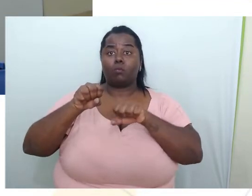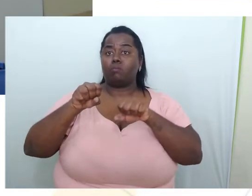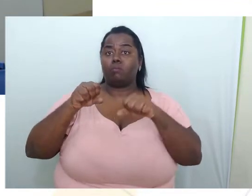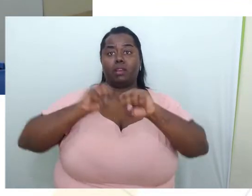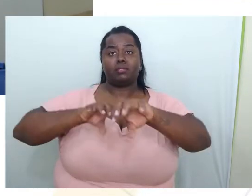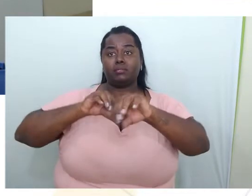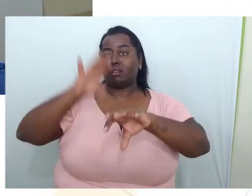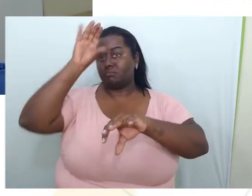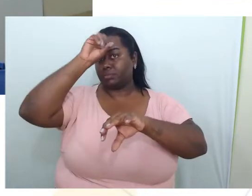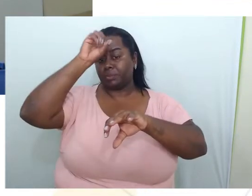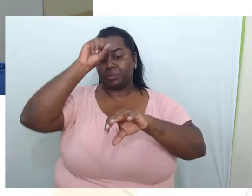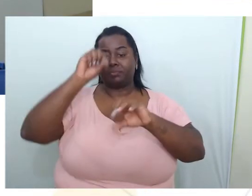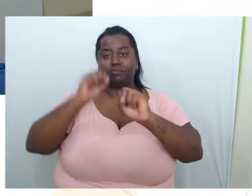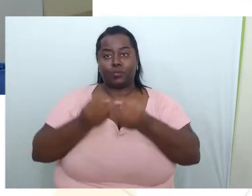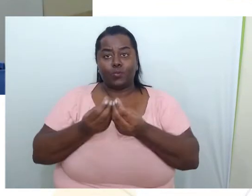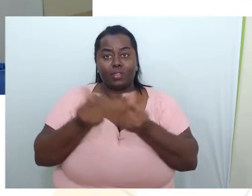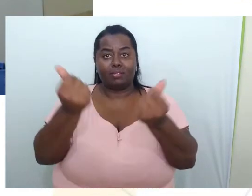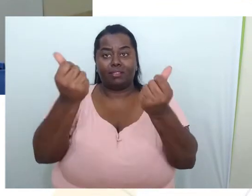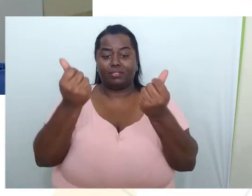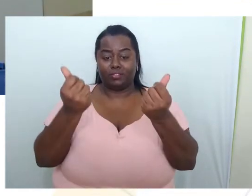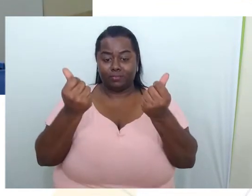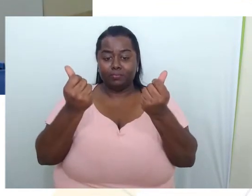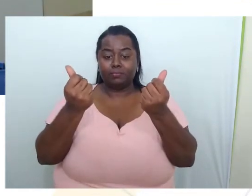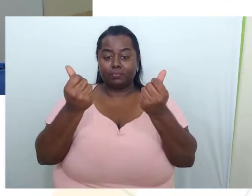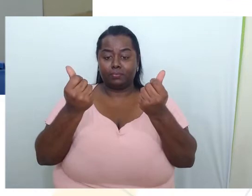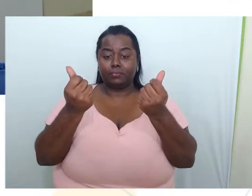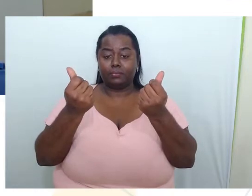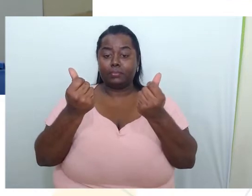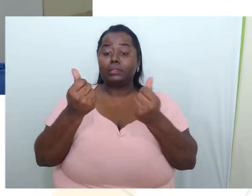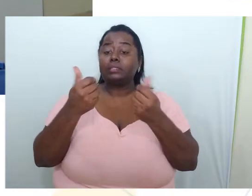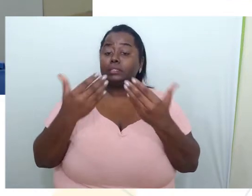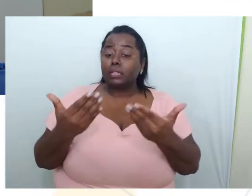promise to give you high quality teaching and learning and yet you don't